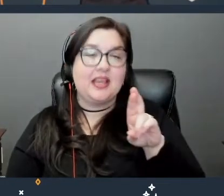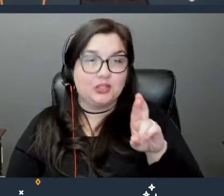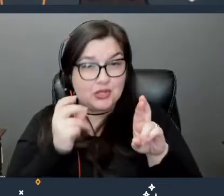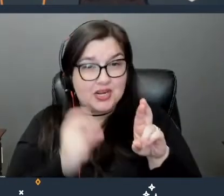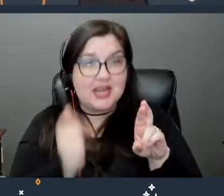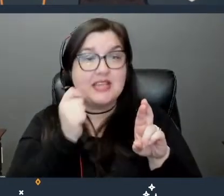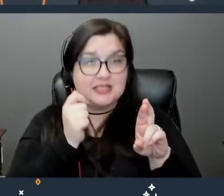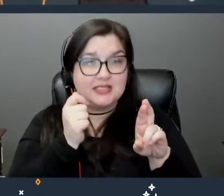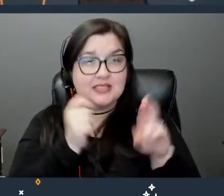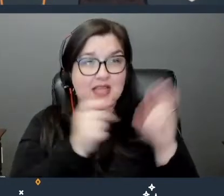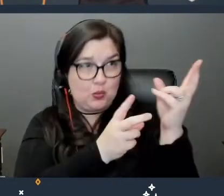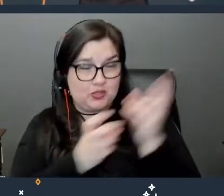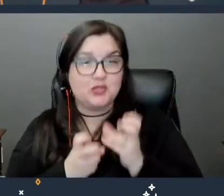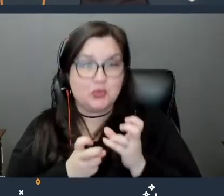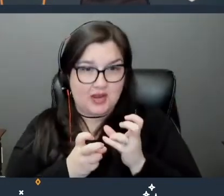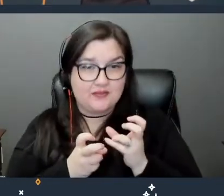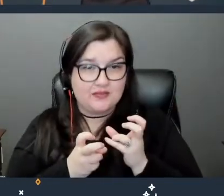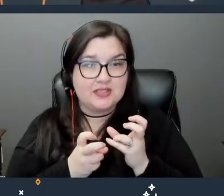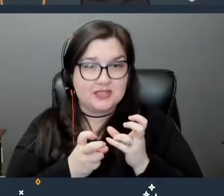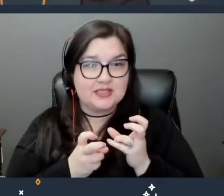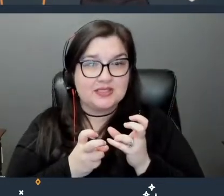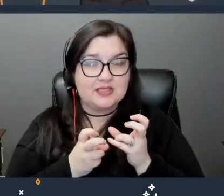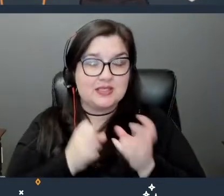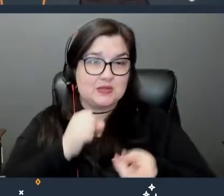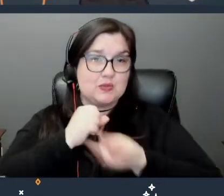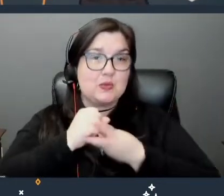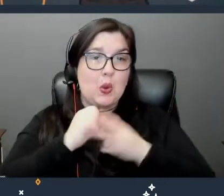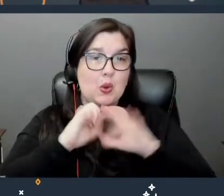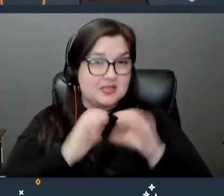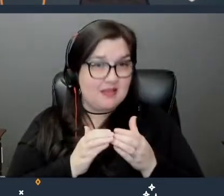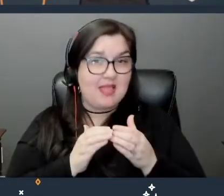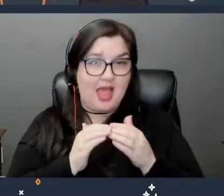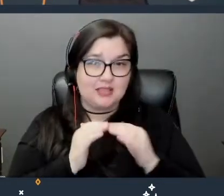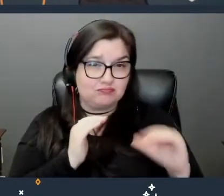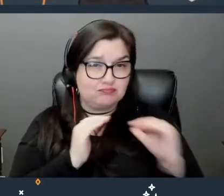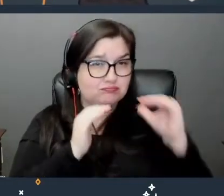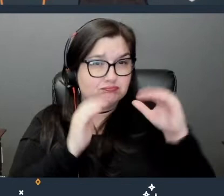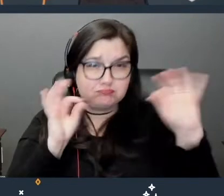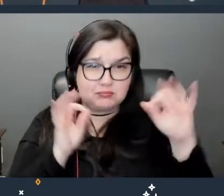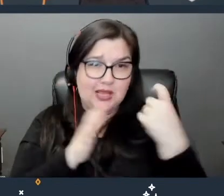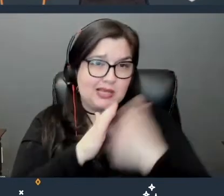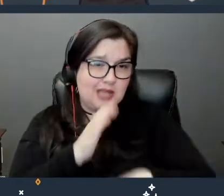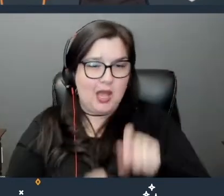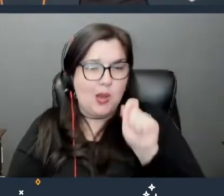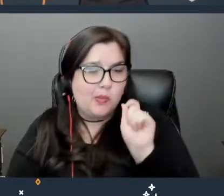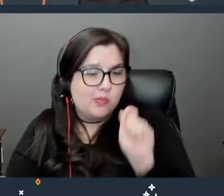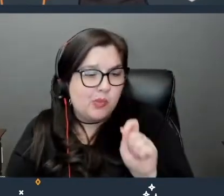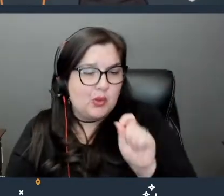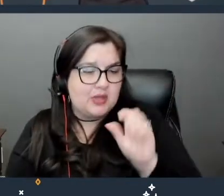that has millisecond level access for archive data at a cost of just 0.004 per gigabyte-month.